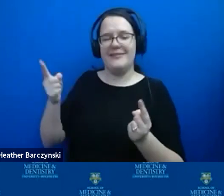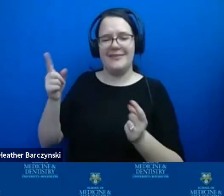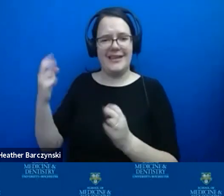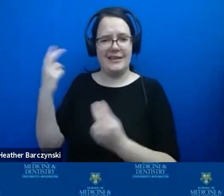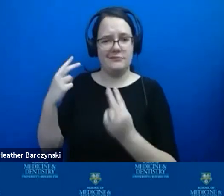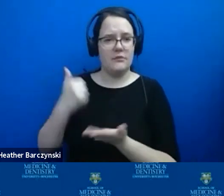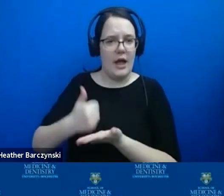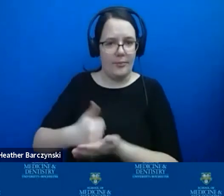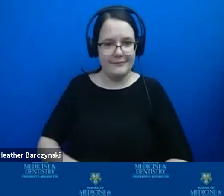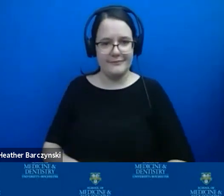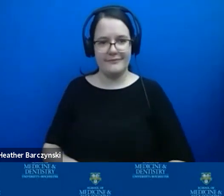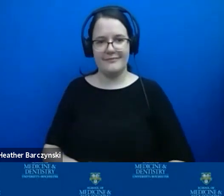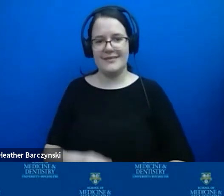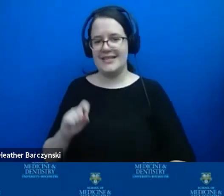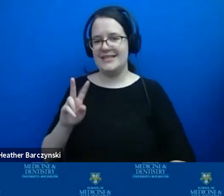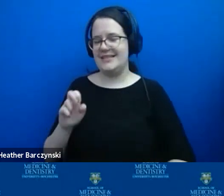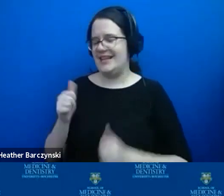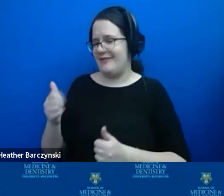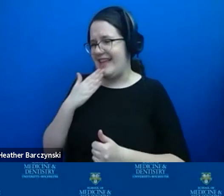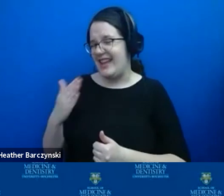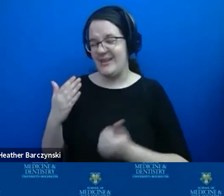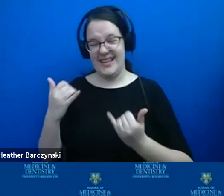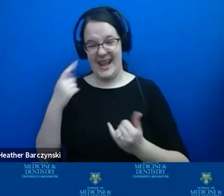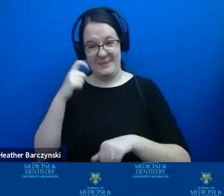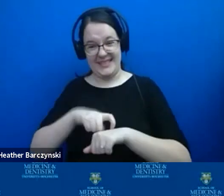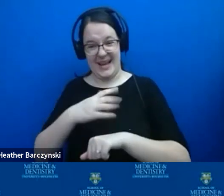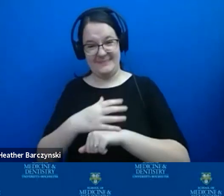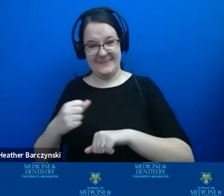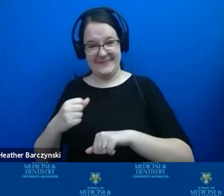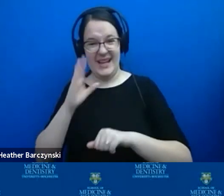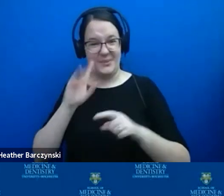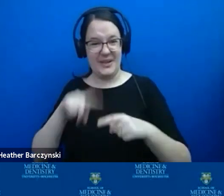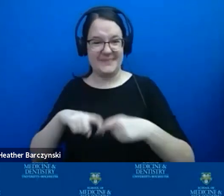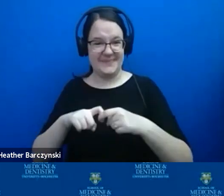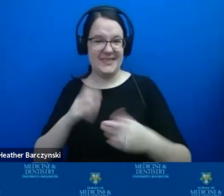in the interest of time i'm going to have to stop the q a now and um i think we're going to go um